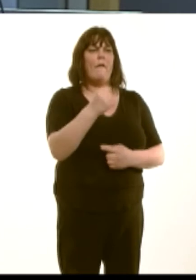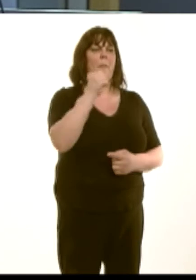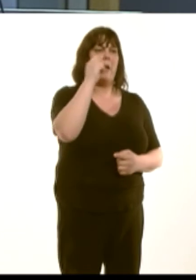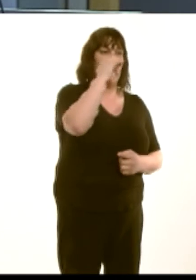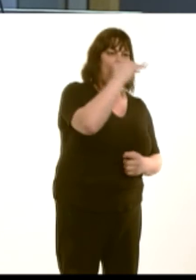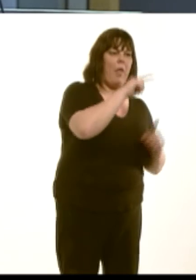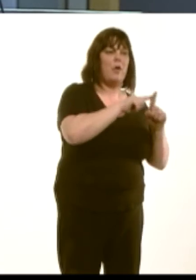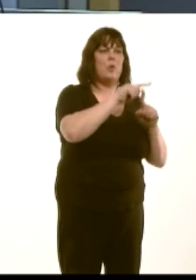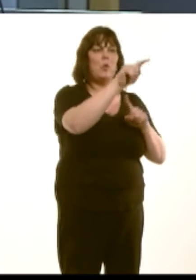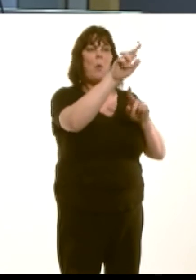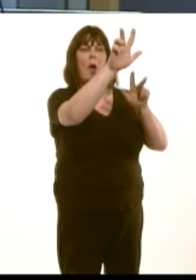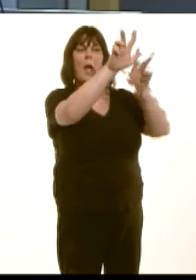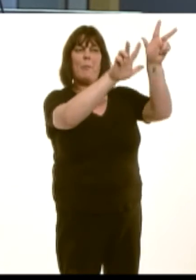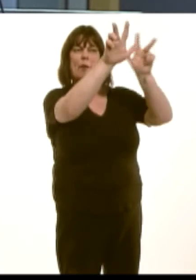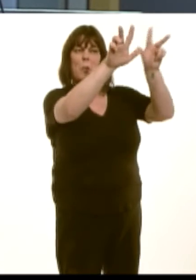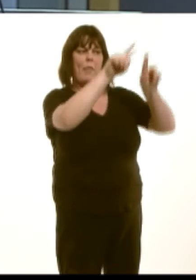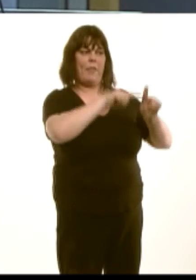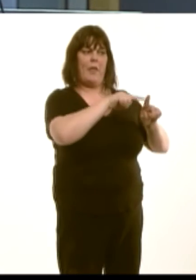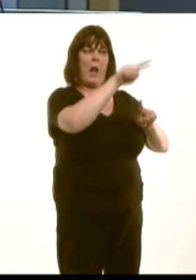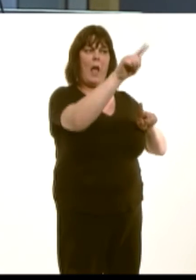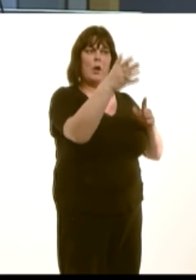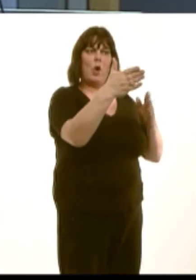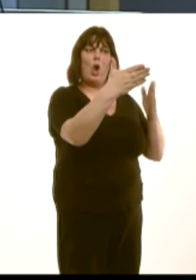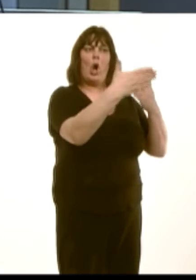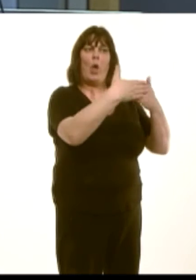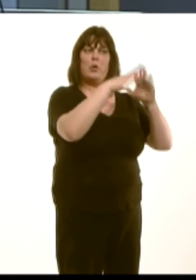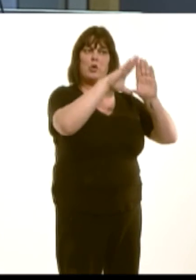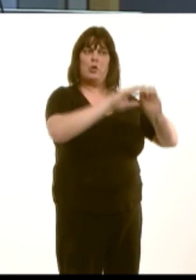Simon Thomas: Pan gaewyd y rheilffordd o Gaerfyrddin i Aberystwyth, Brif Weinidog, fe ddywedodd